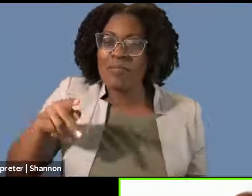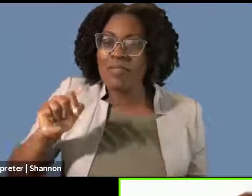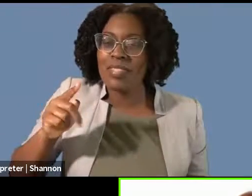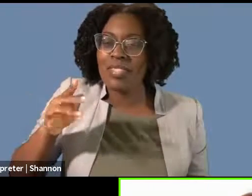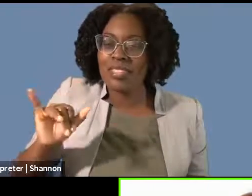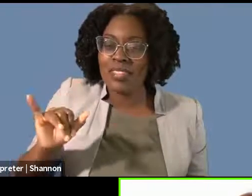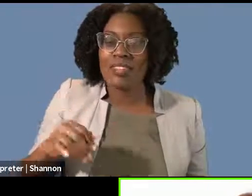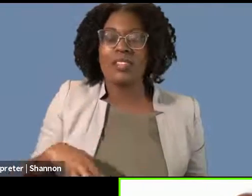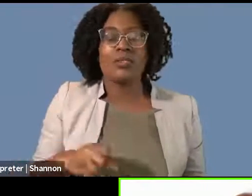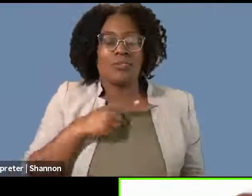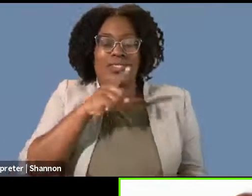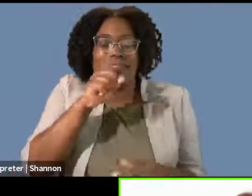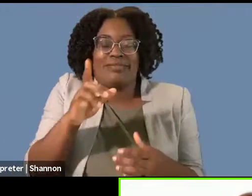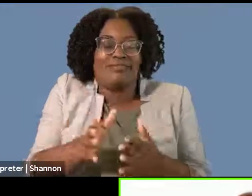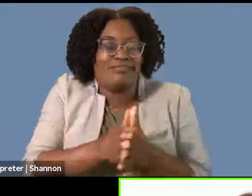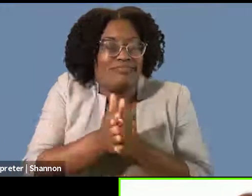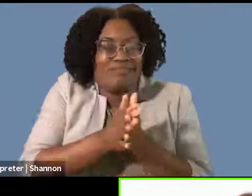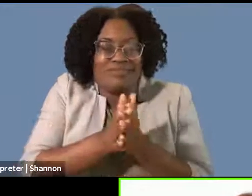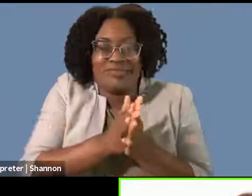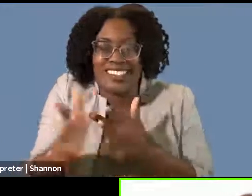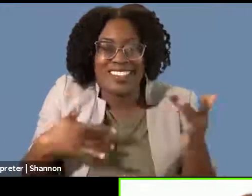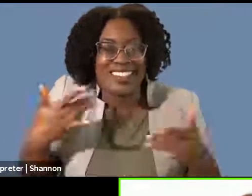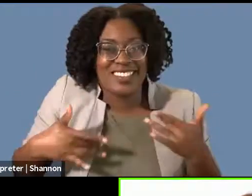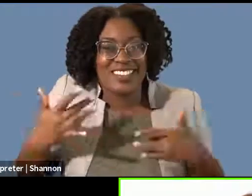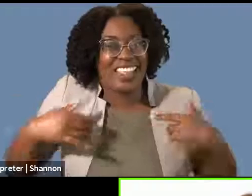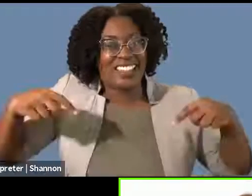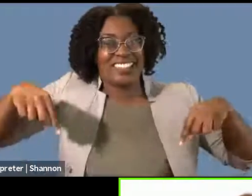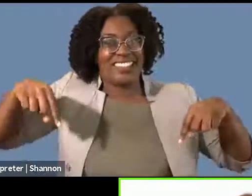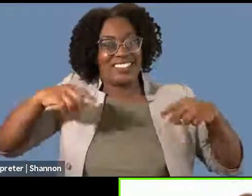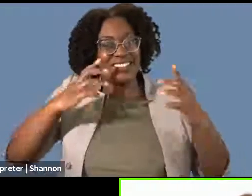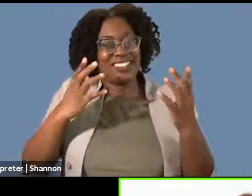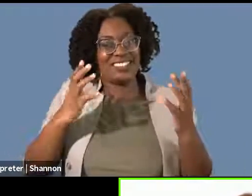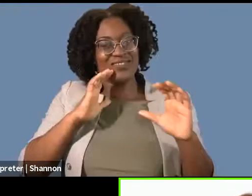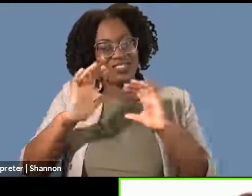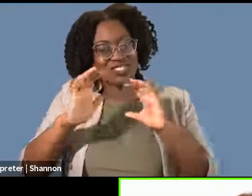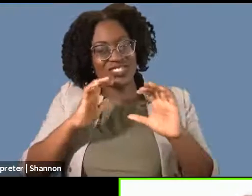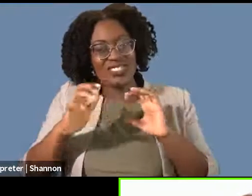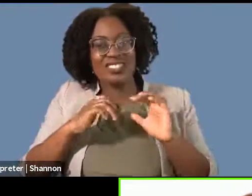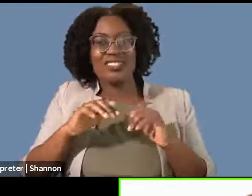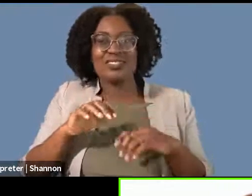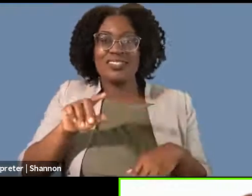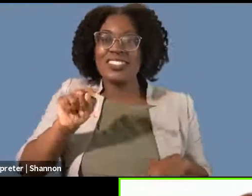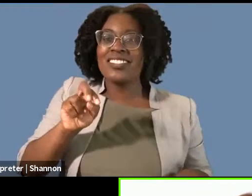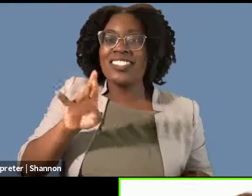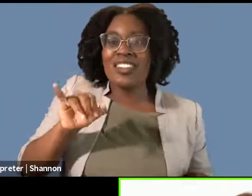excited to have this conversation and learn your thoughts about empathy and how we deepen empathy